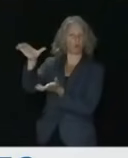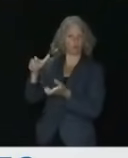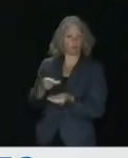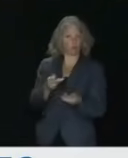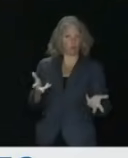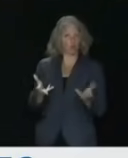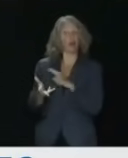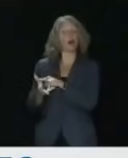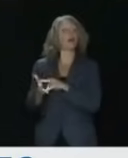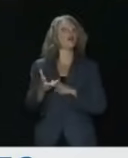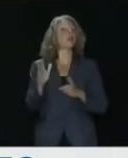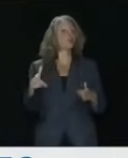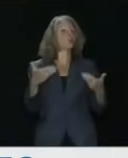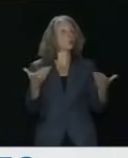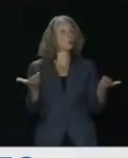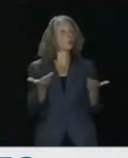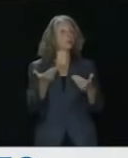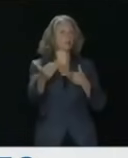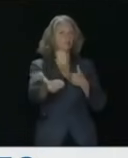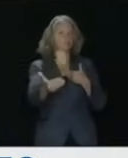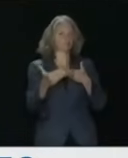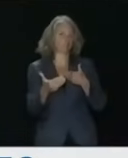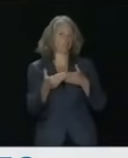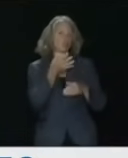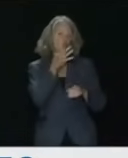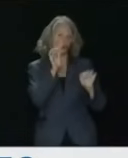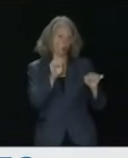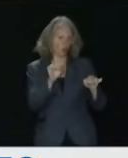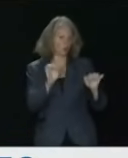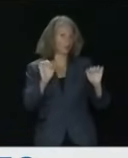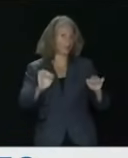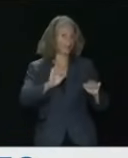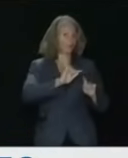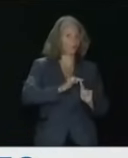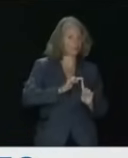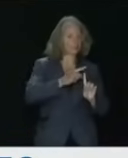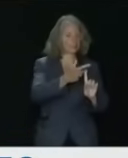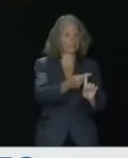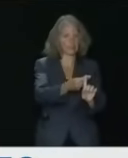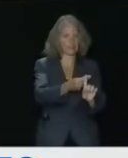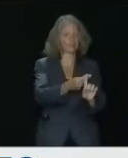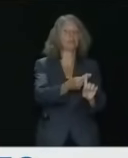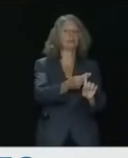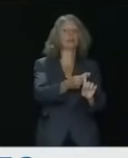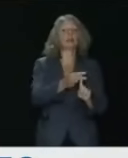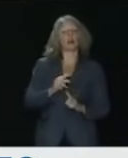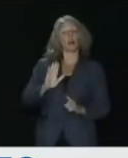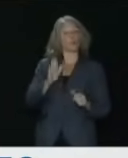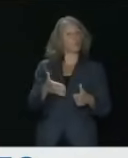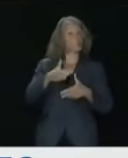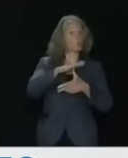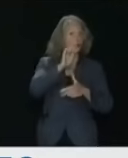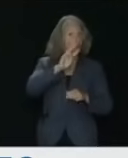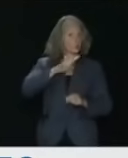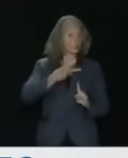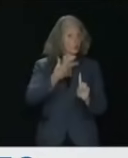IN CANADA, THE COMMITTEE RECOMMENDED LAST WEEK THAT SECOND DOSE BE OFFERED SOOND POSSIBLE.